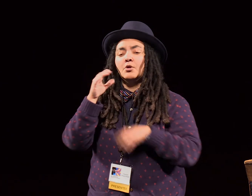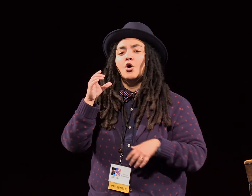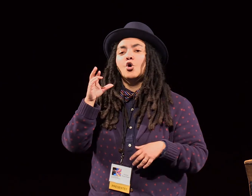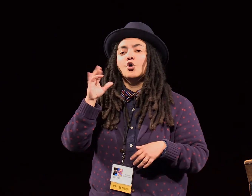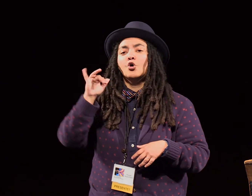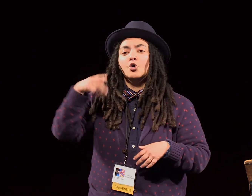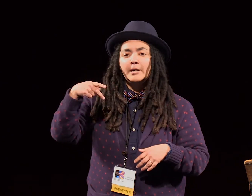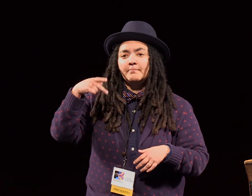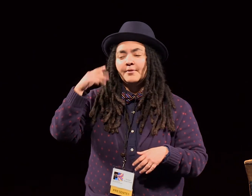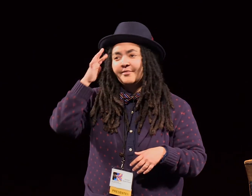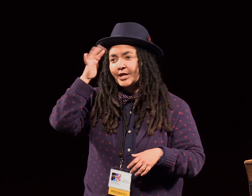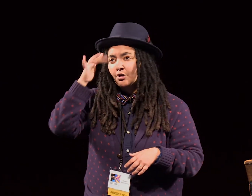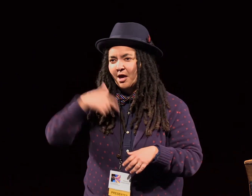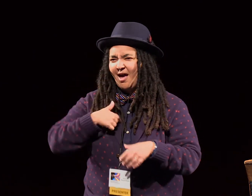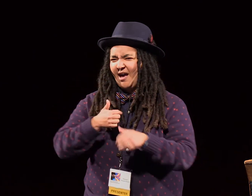It's something called Crip Theory.